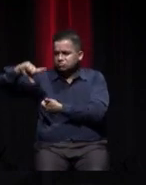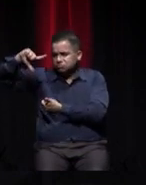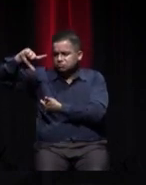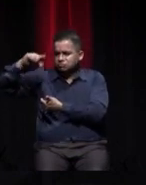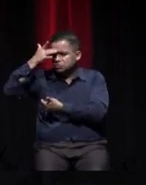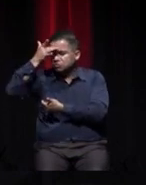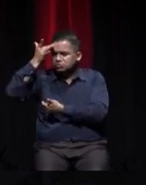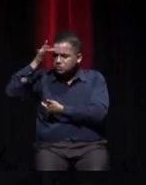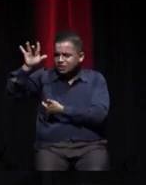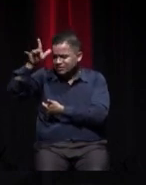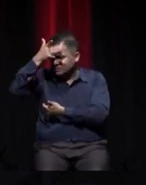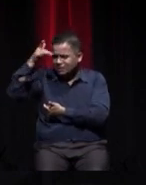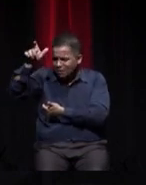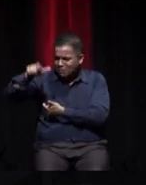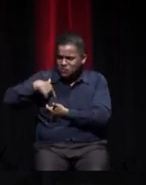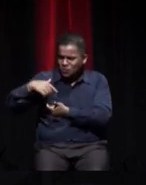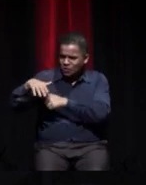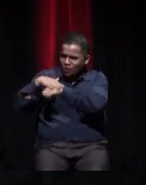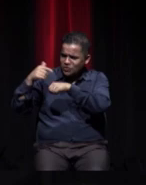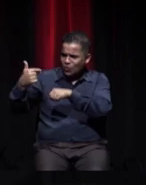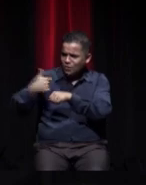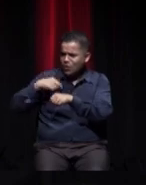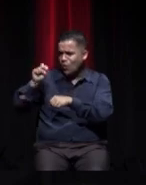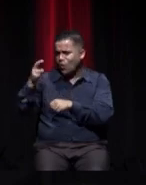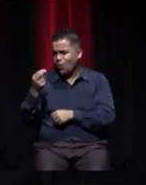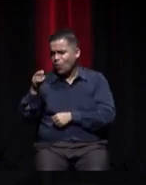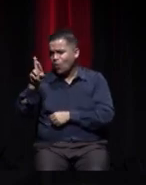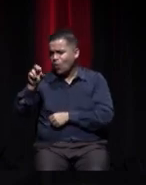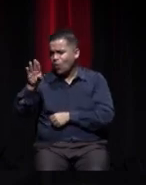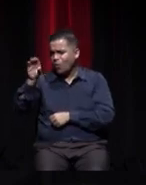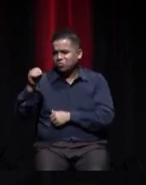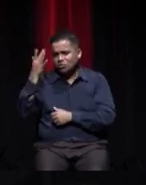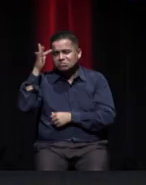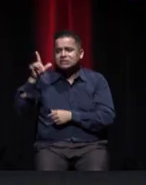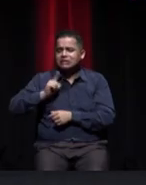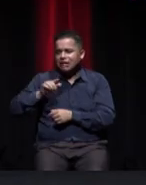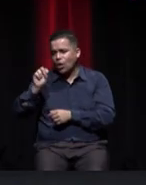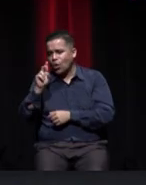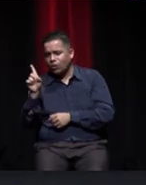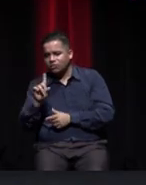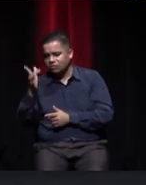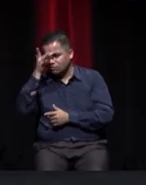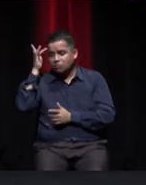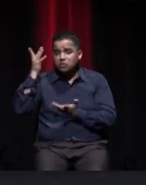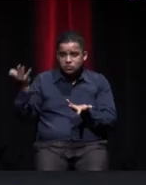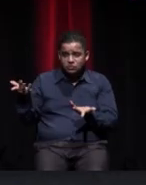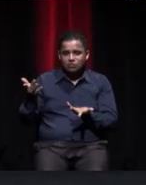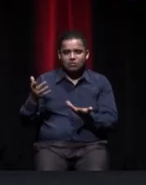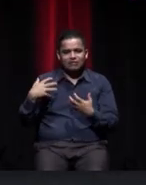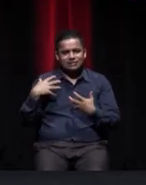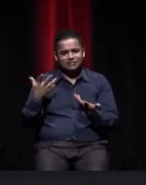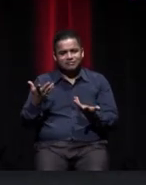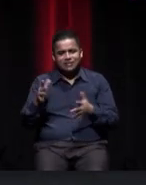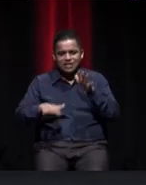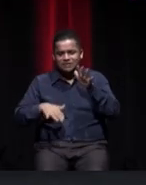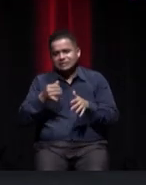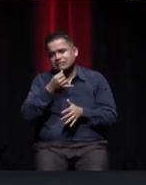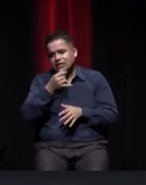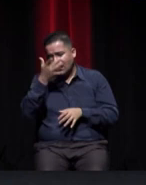if there's or there isn't a person there. What's more dramatic is that, sometimes, there's an actual person,